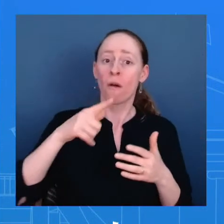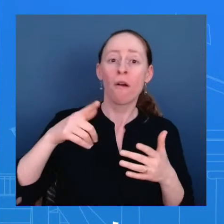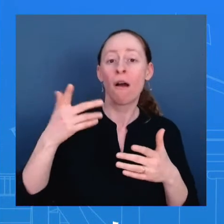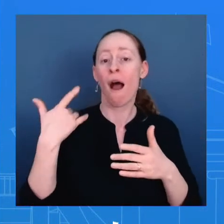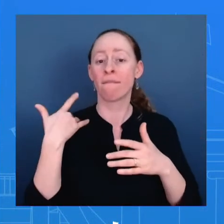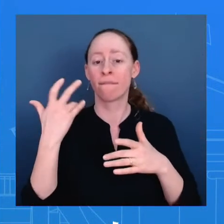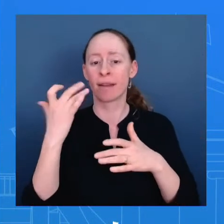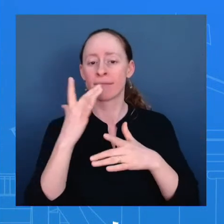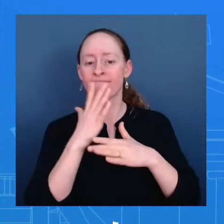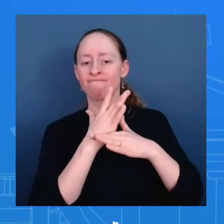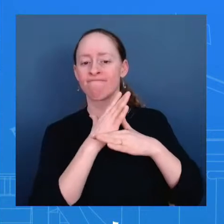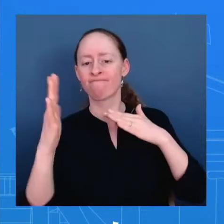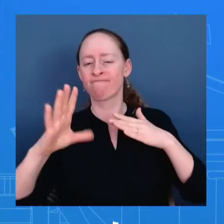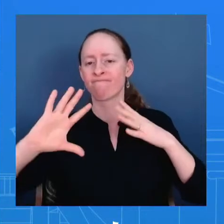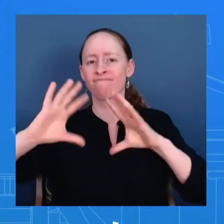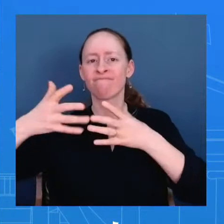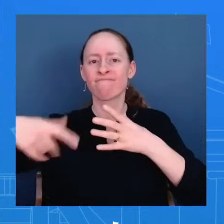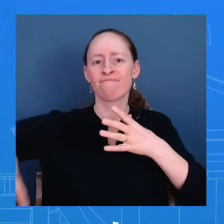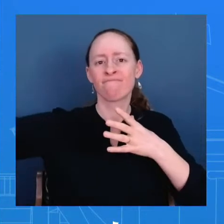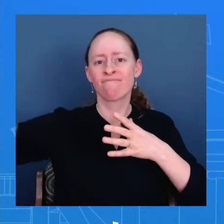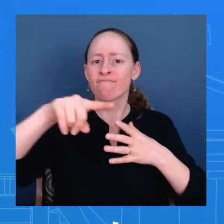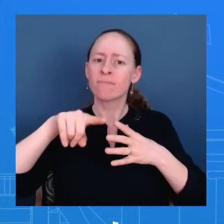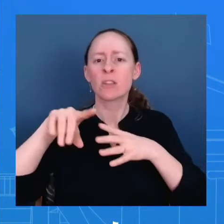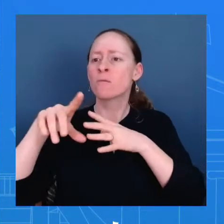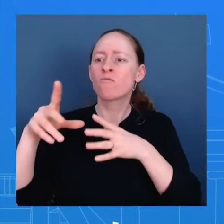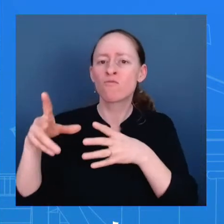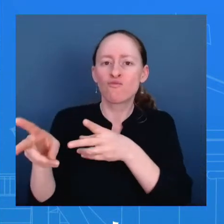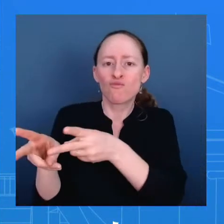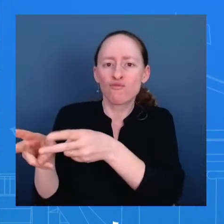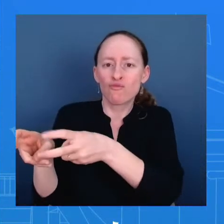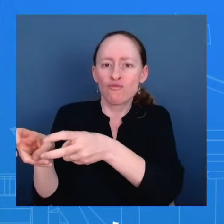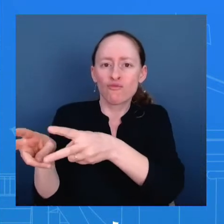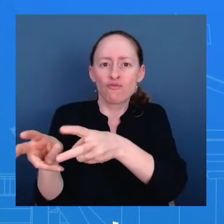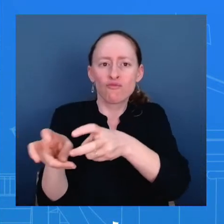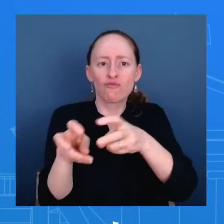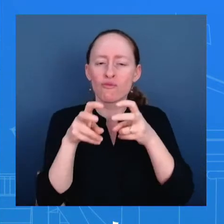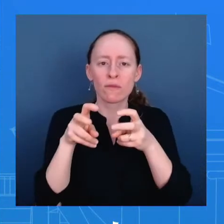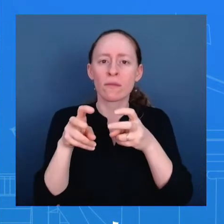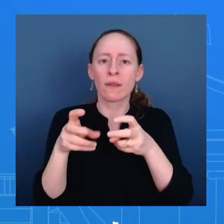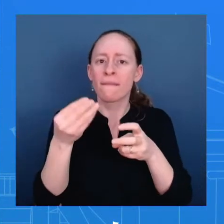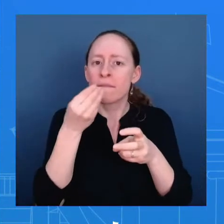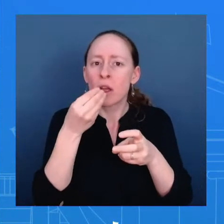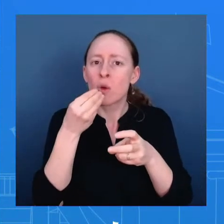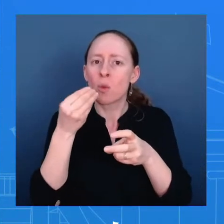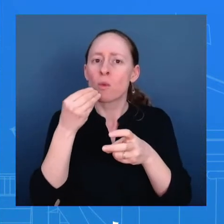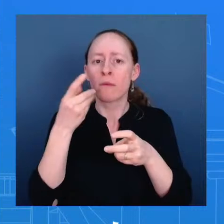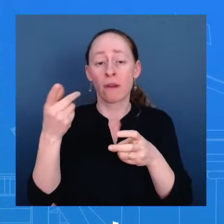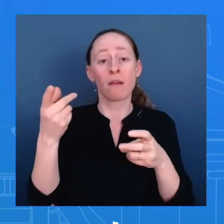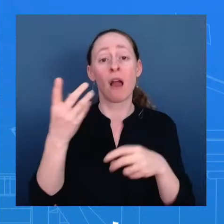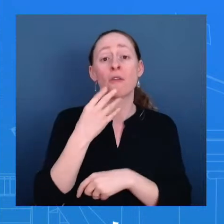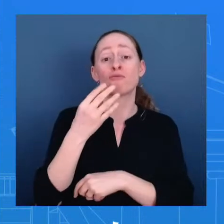The people who are doing this sort of thing are supporters of Prime Minister Netanyahu.